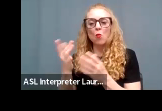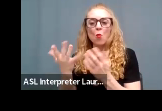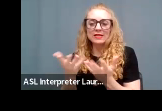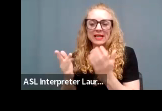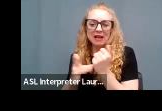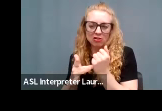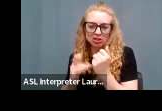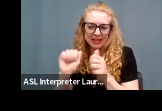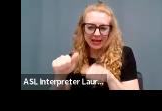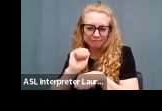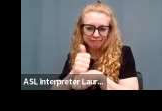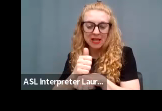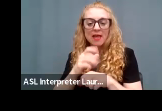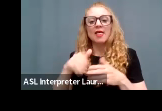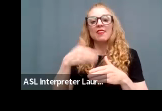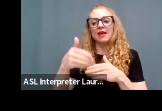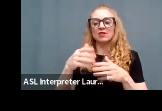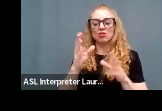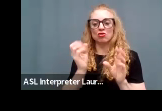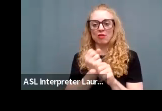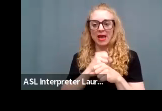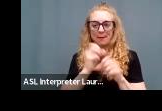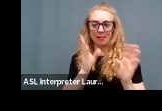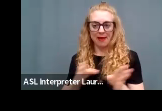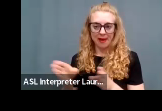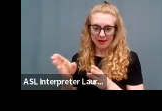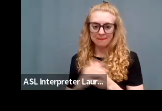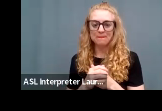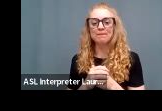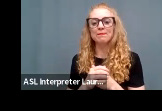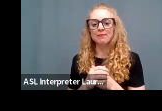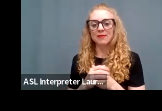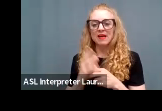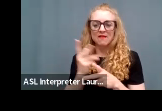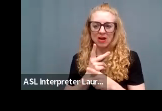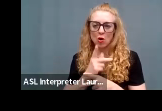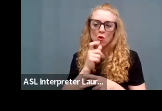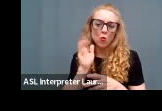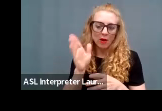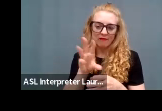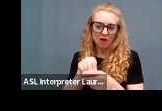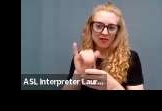plan um and we need to determine who's going to be participating in that planning process then we